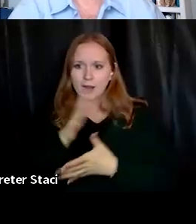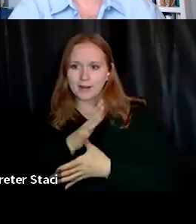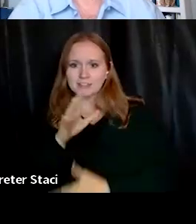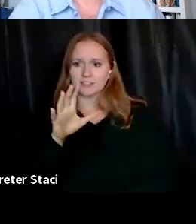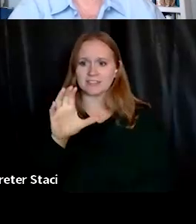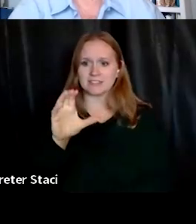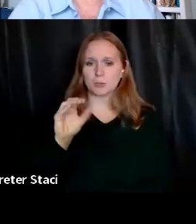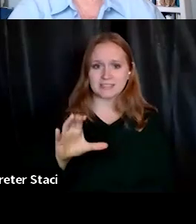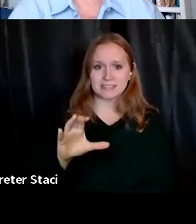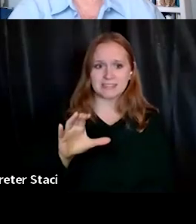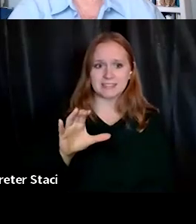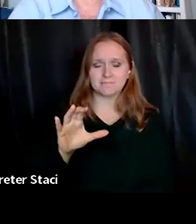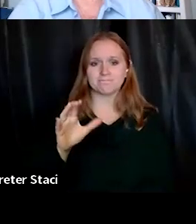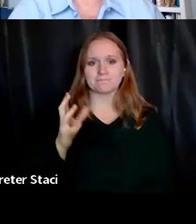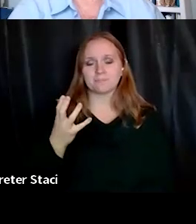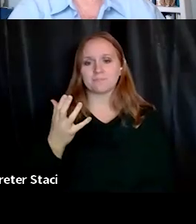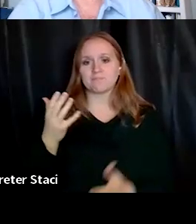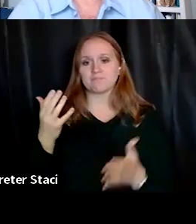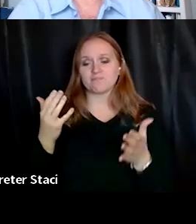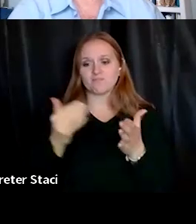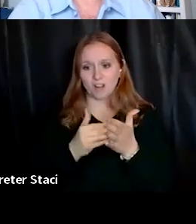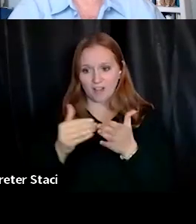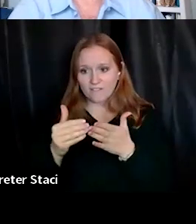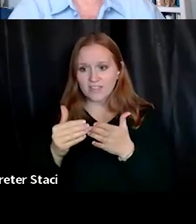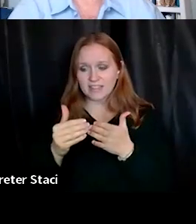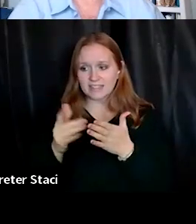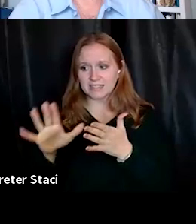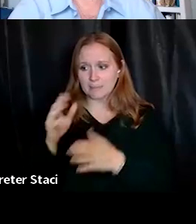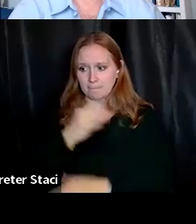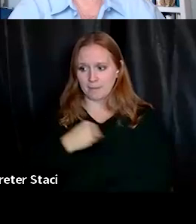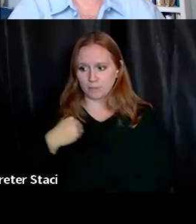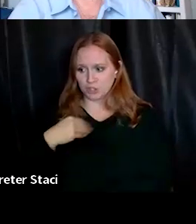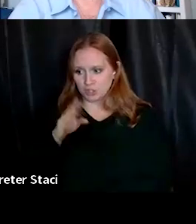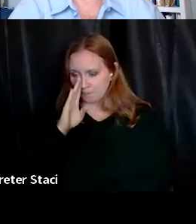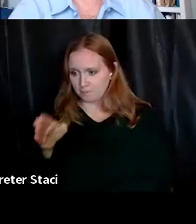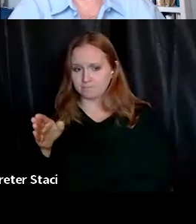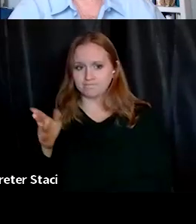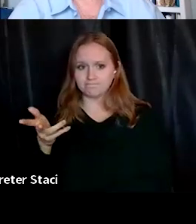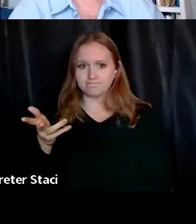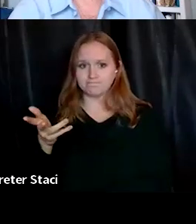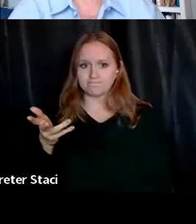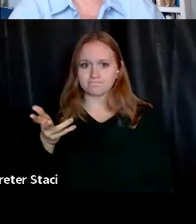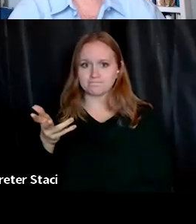And oftentimes, that's driven by membership and translated to priorities identified